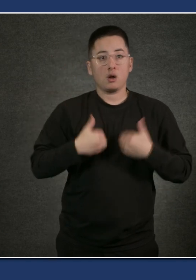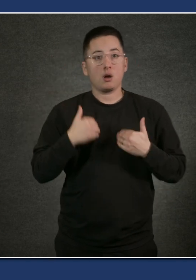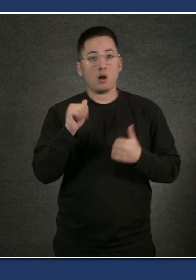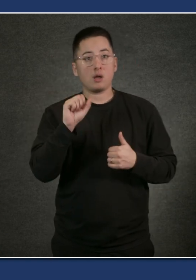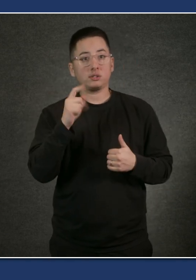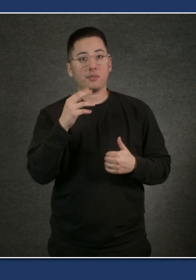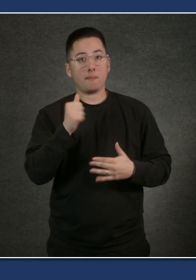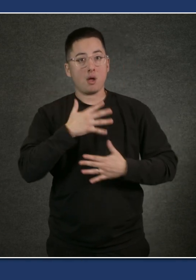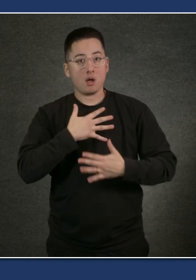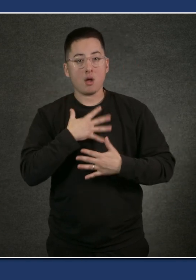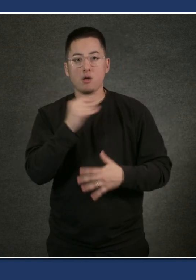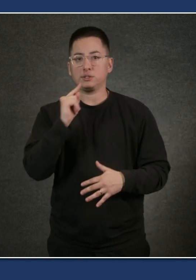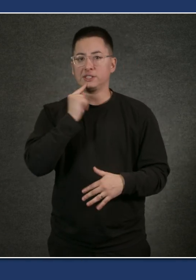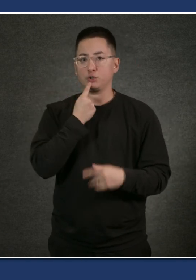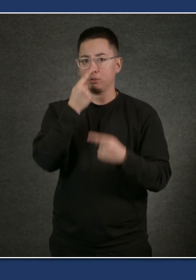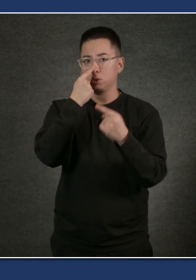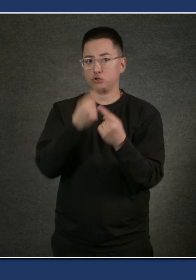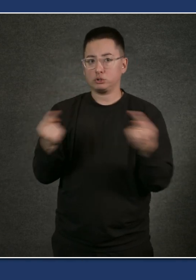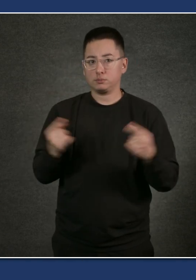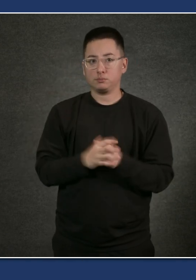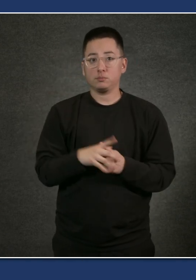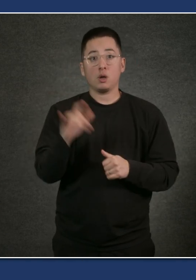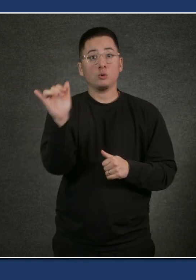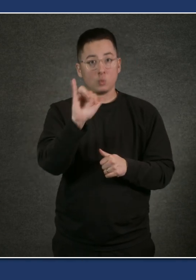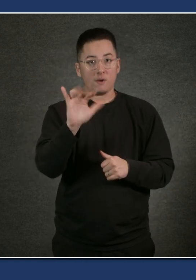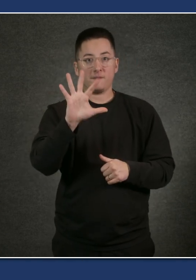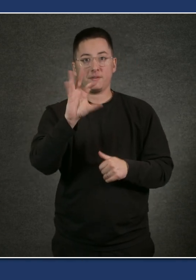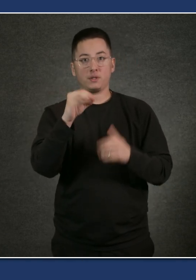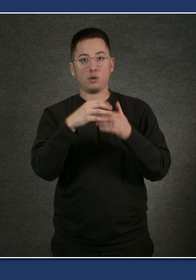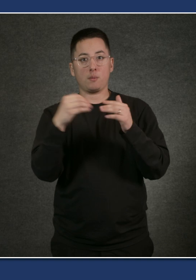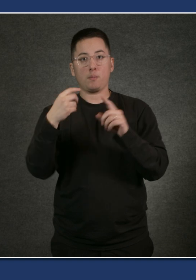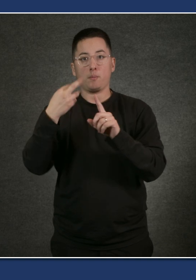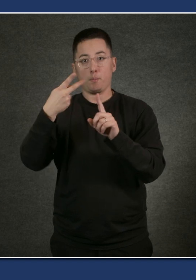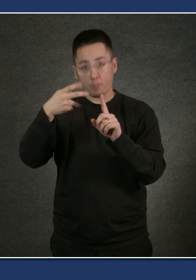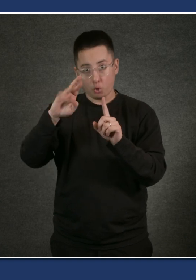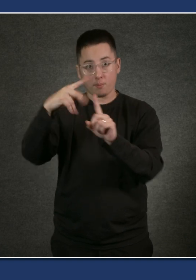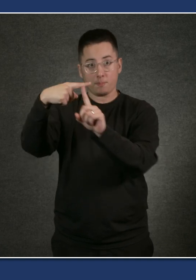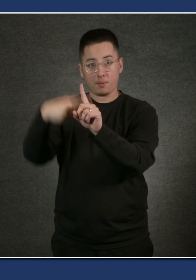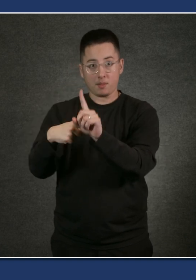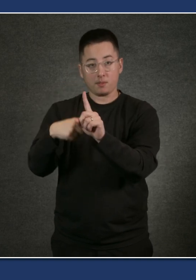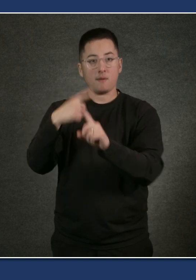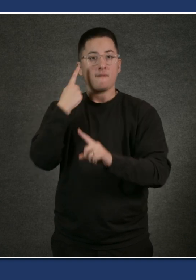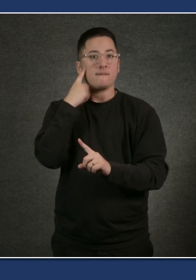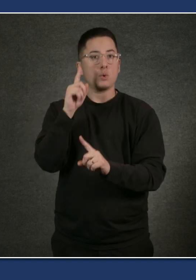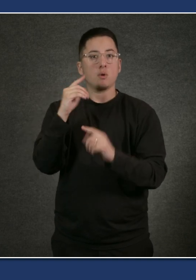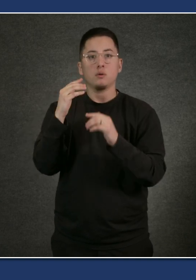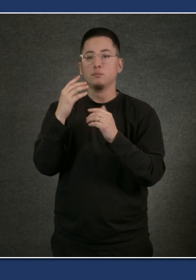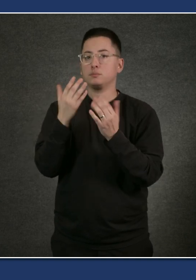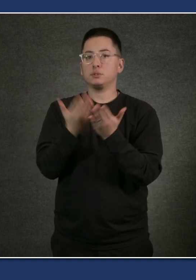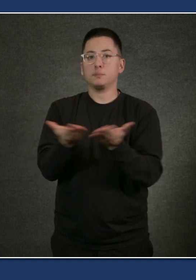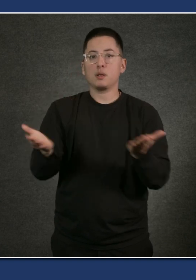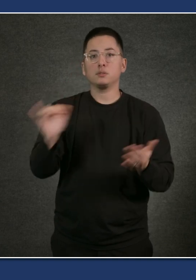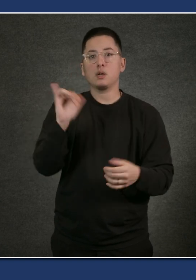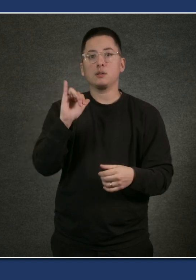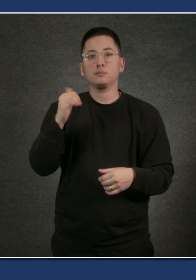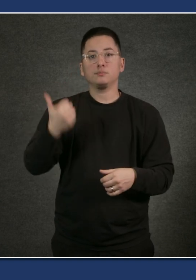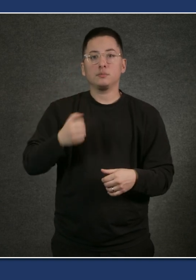There is also a $50 per month limit for supplies like syringes, insulin pens and pumps.